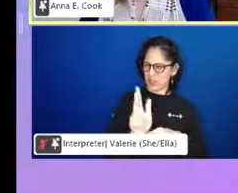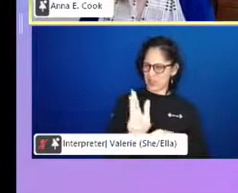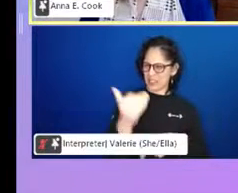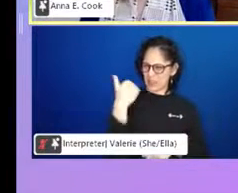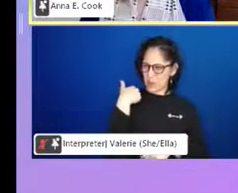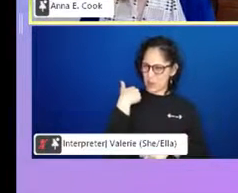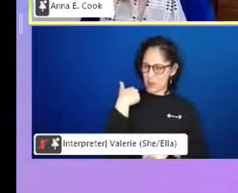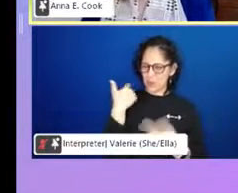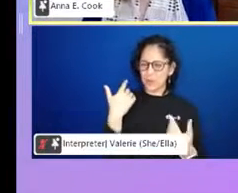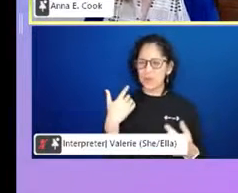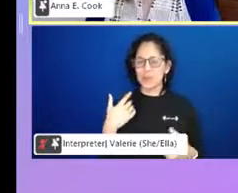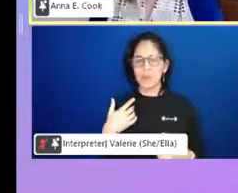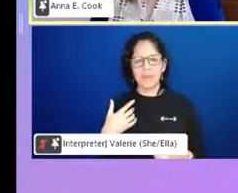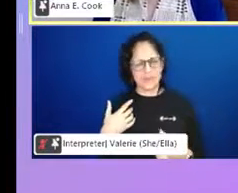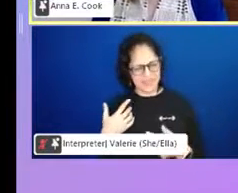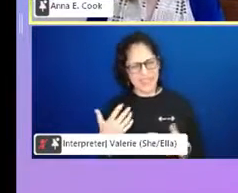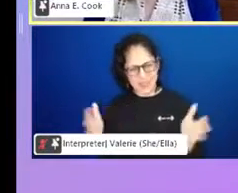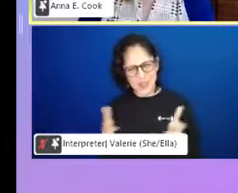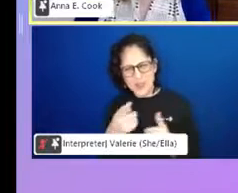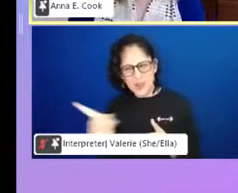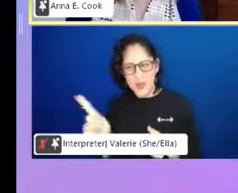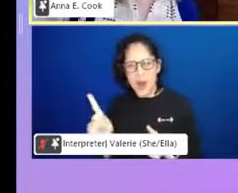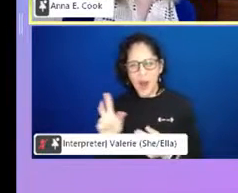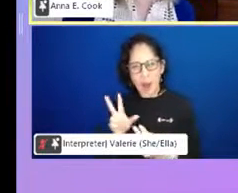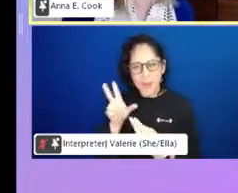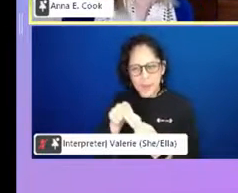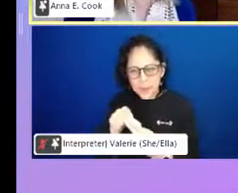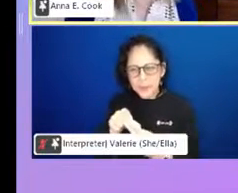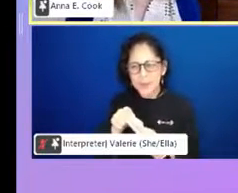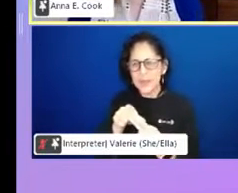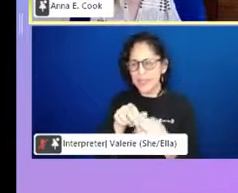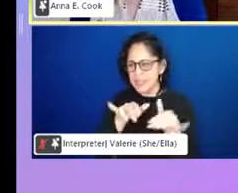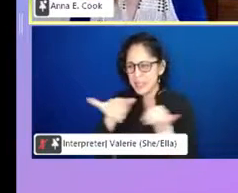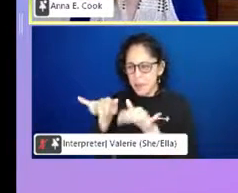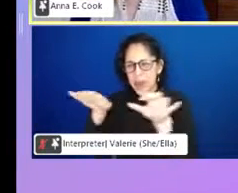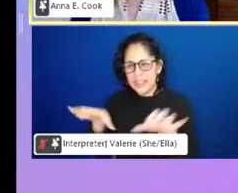encourage you to try using this to do similar activities with yourself and with your peers